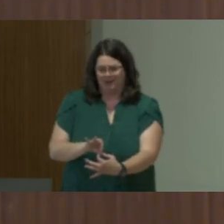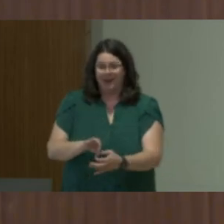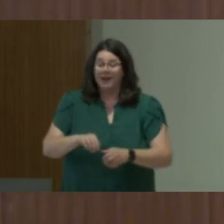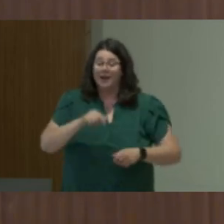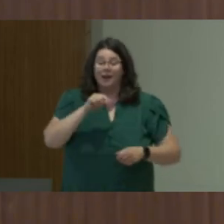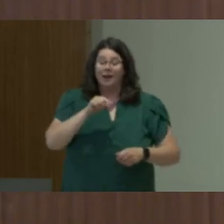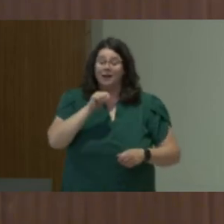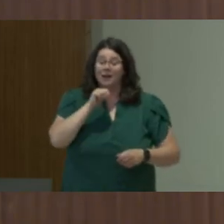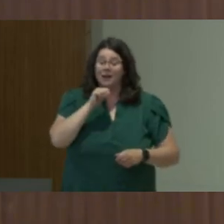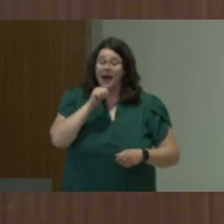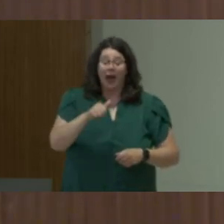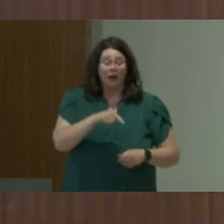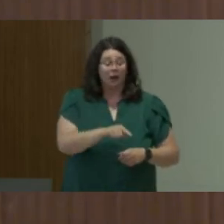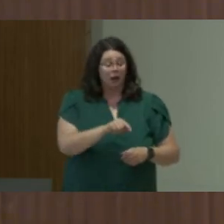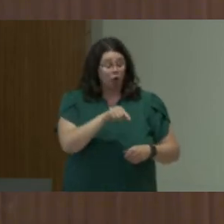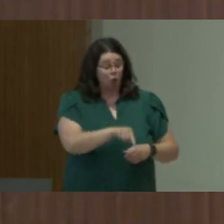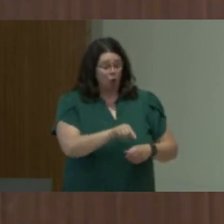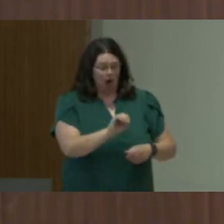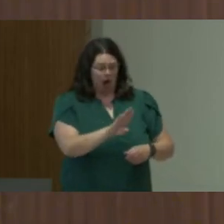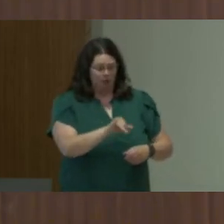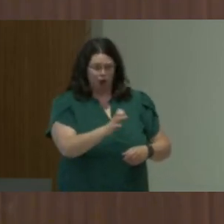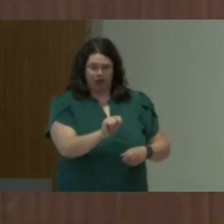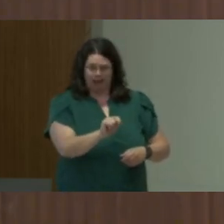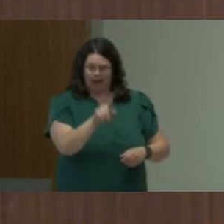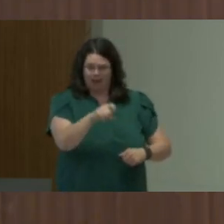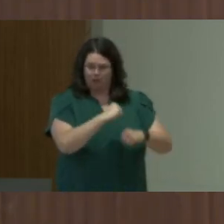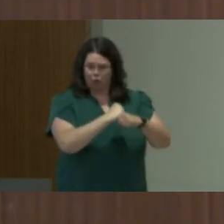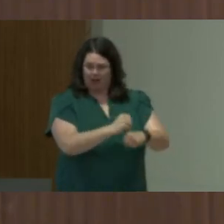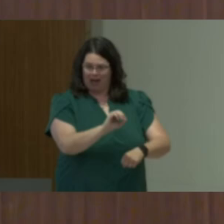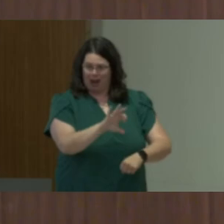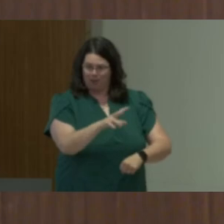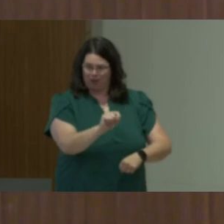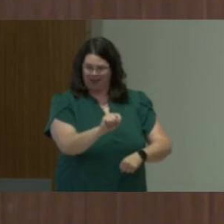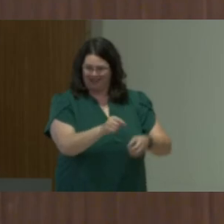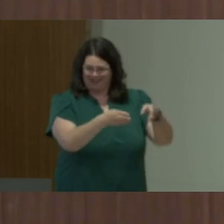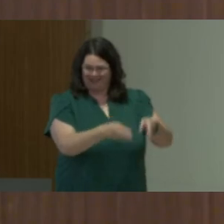certainly provides a measure of assistance and guard from sexual and other abuses,